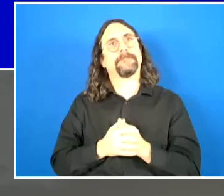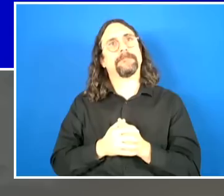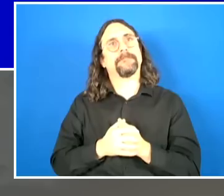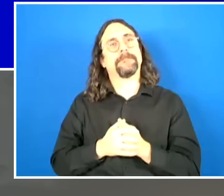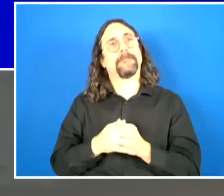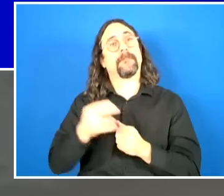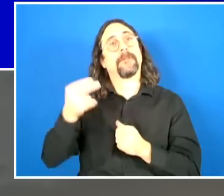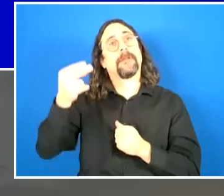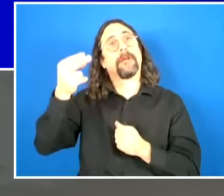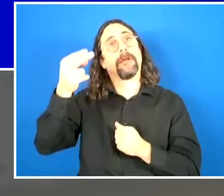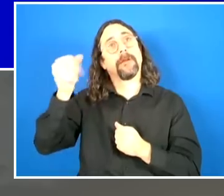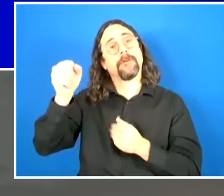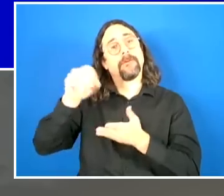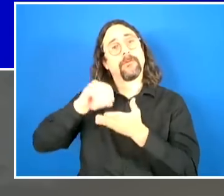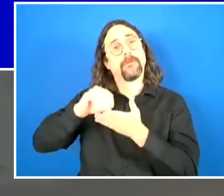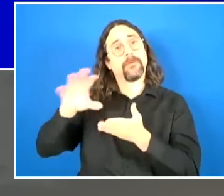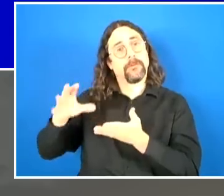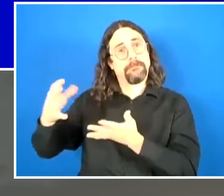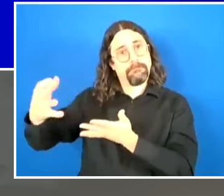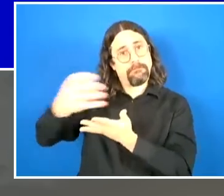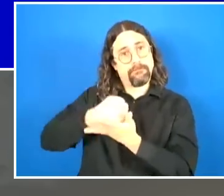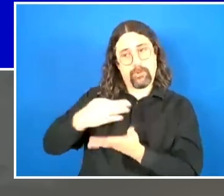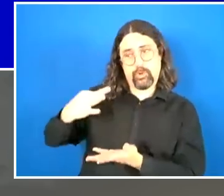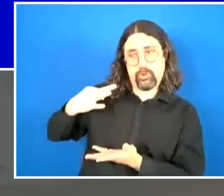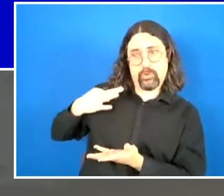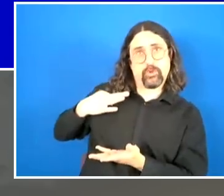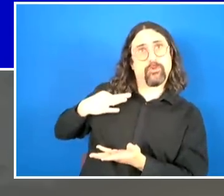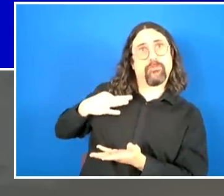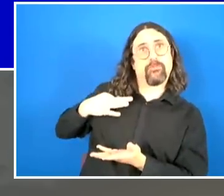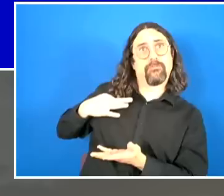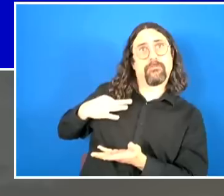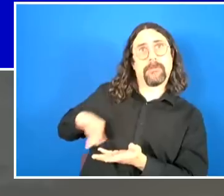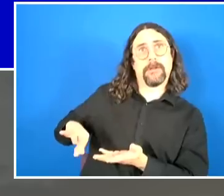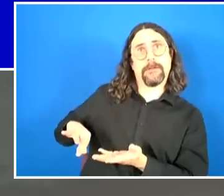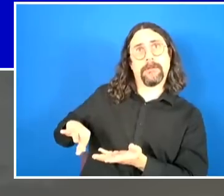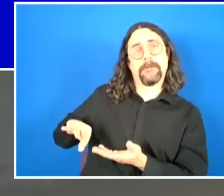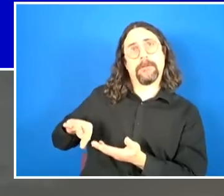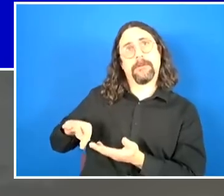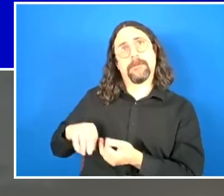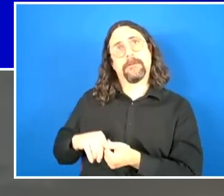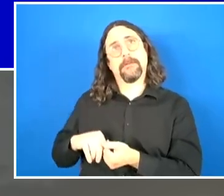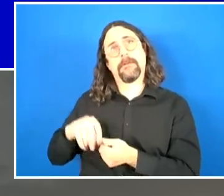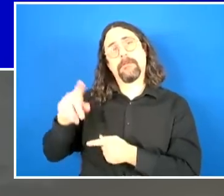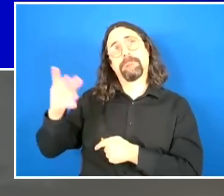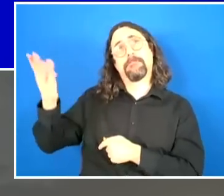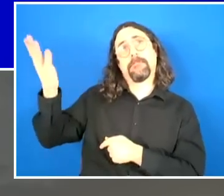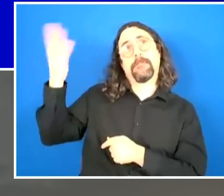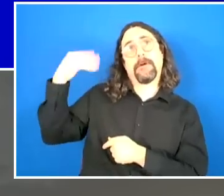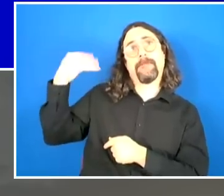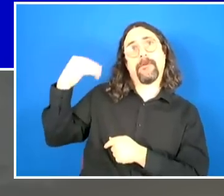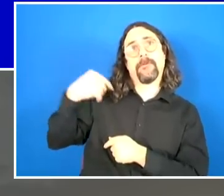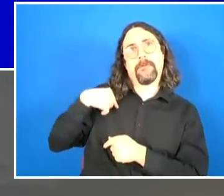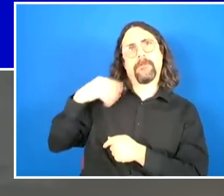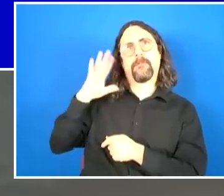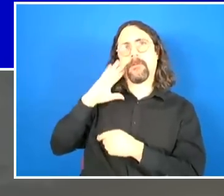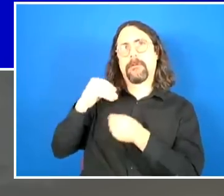STUDENT THAT'S EARNED CREDIT BY COMPLETING A COURSE, TRADITIONALLY THEY WLOUD GET A GRADE, ONE OF THE TRADITIONAL GRADING